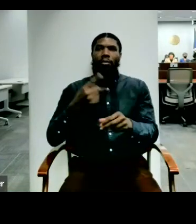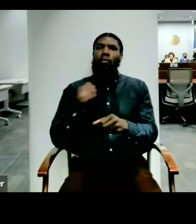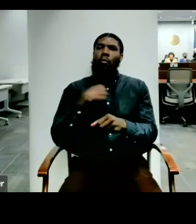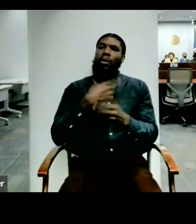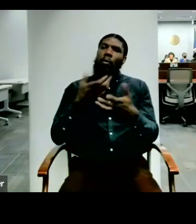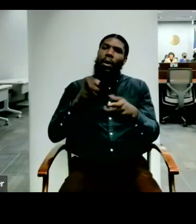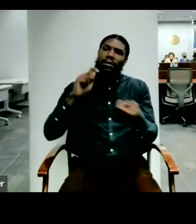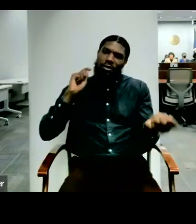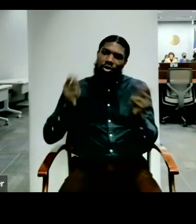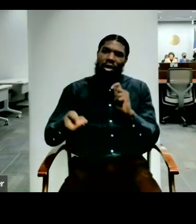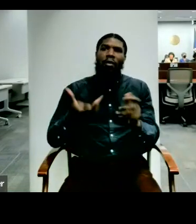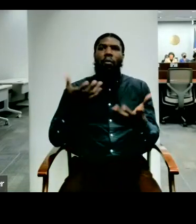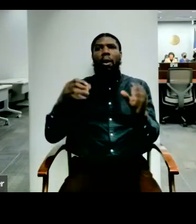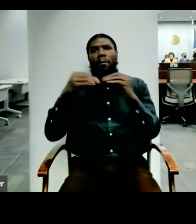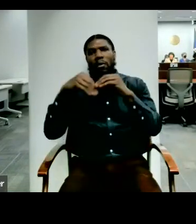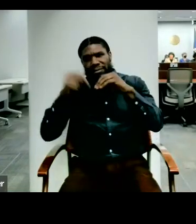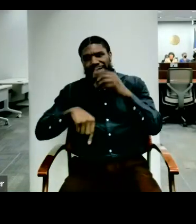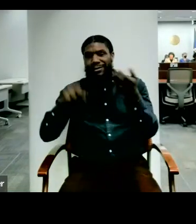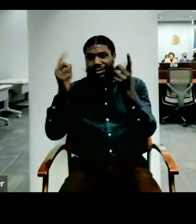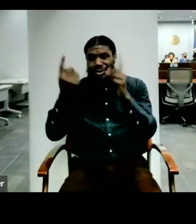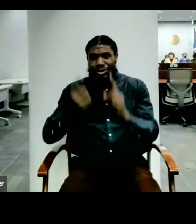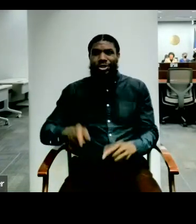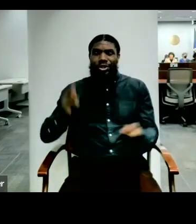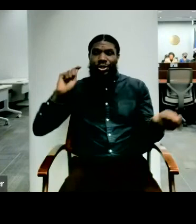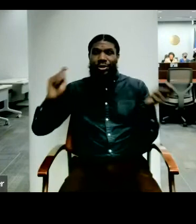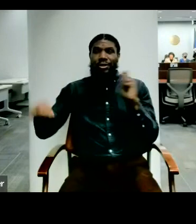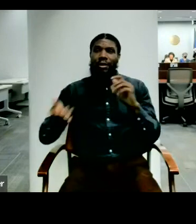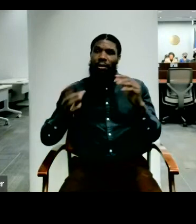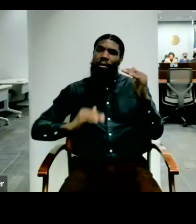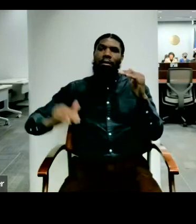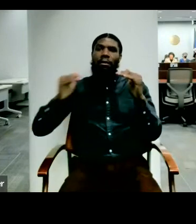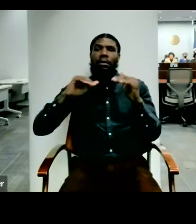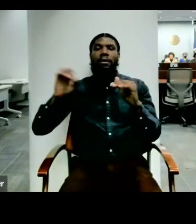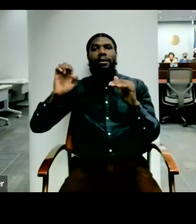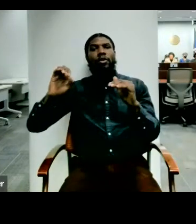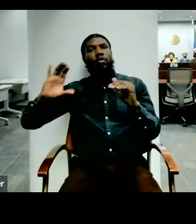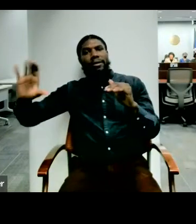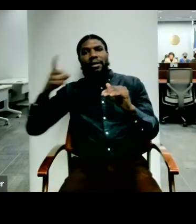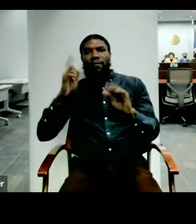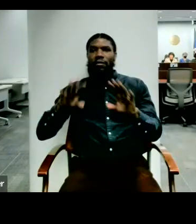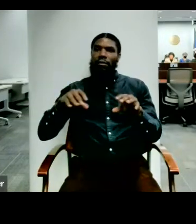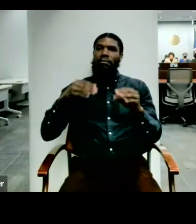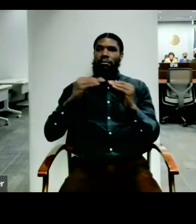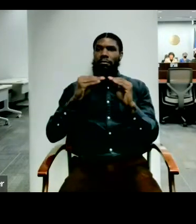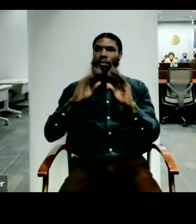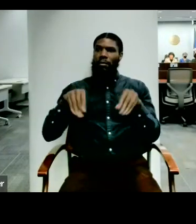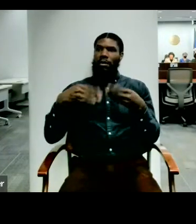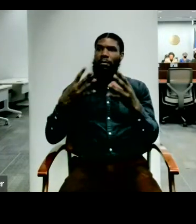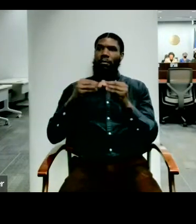about changes made within EEOC to afford opportunities for reporting and readdress. Thank you.